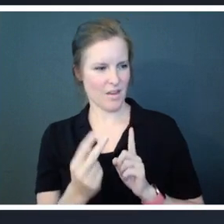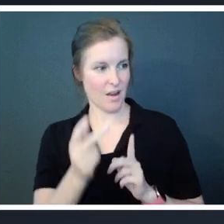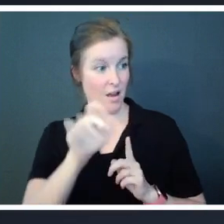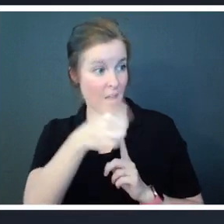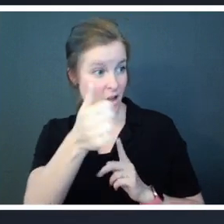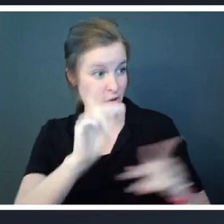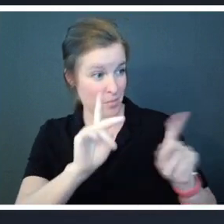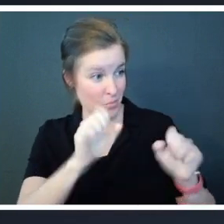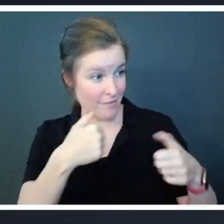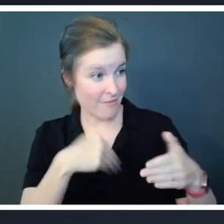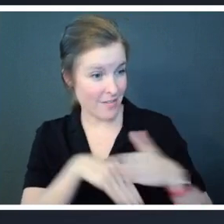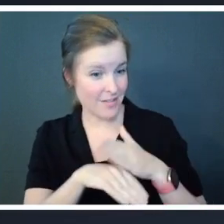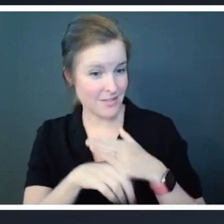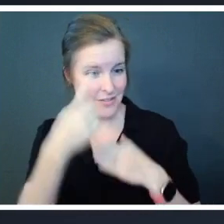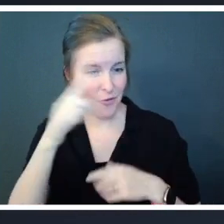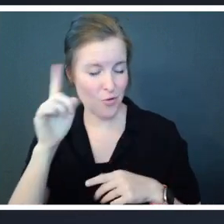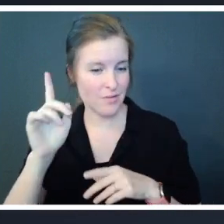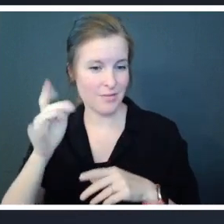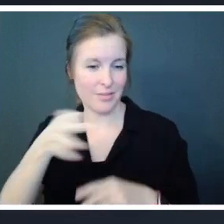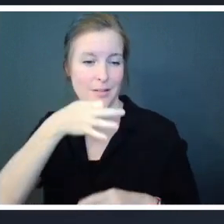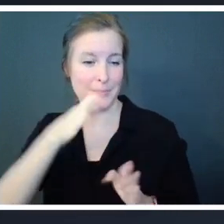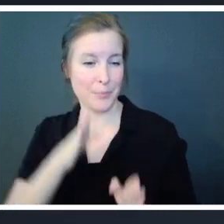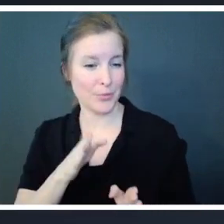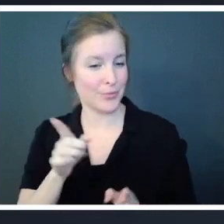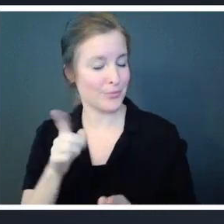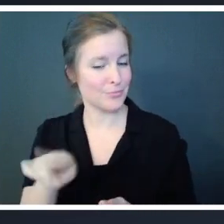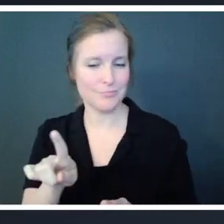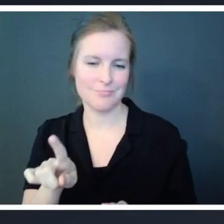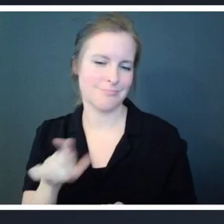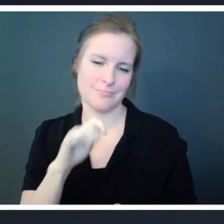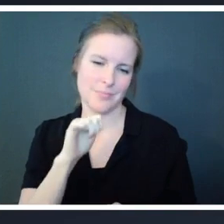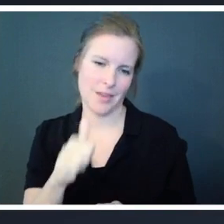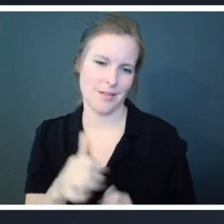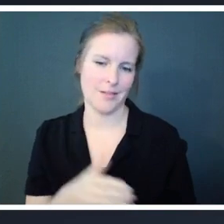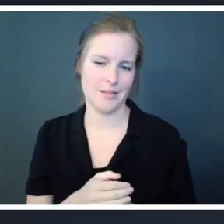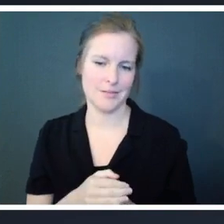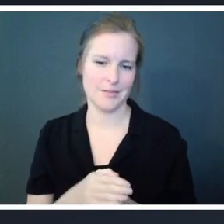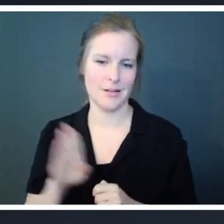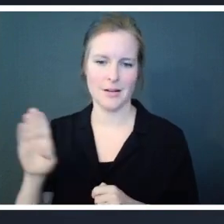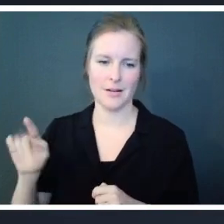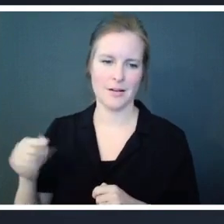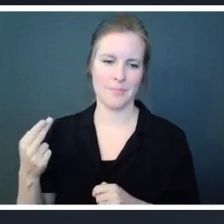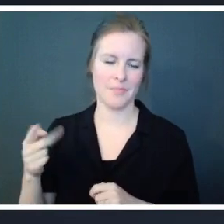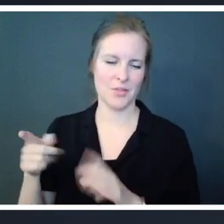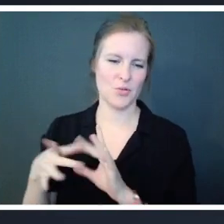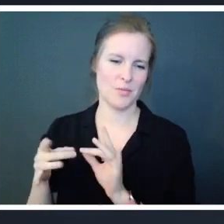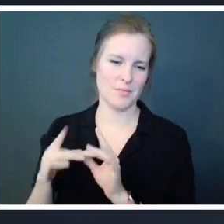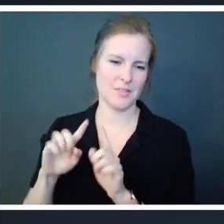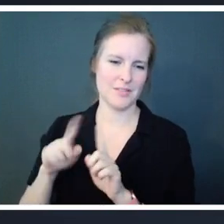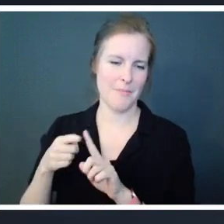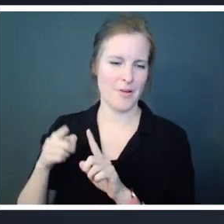And I think that -- Beth, I think you shared this idea of just planting the seeds of conservation.